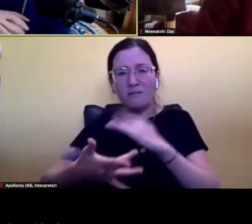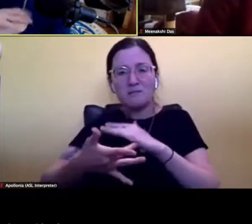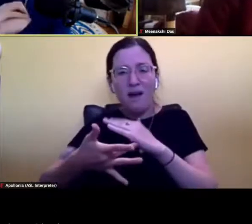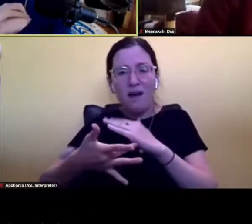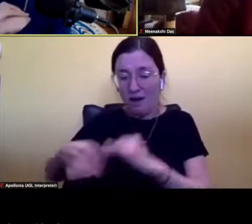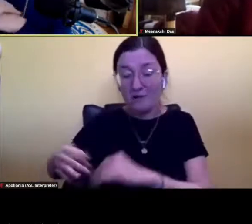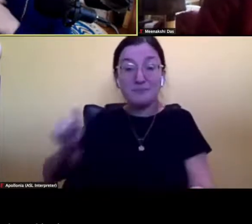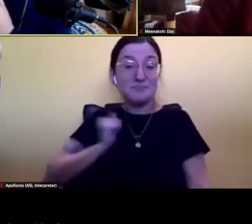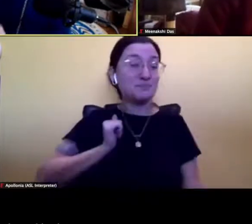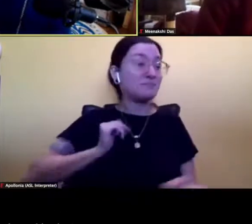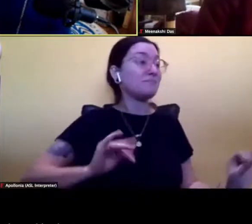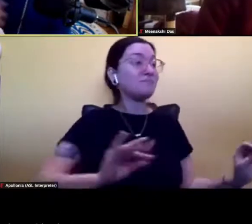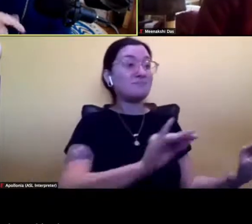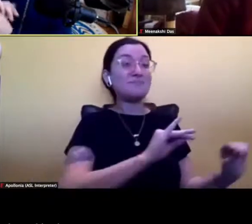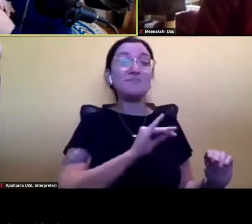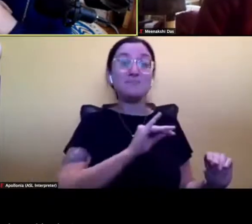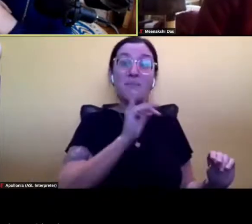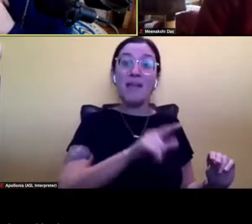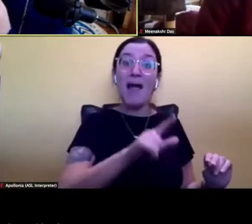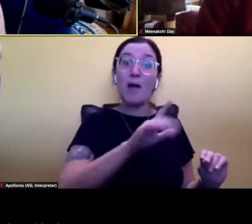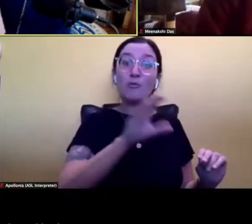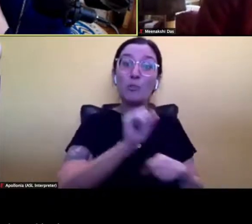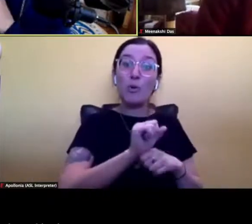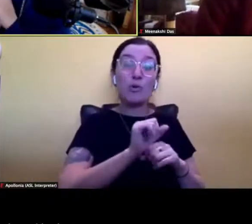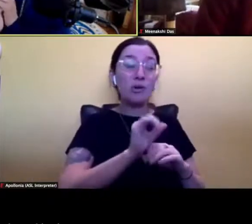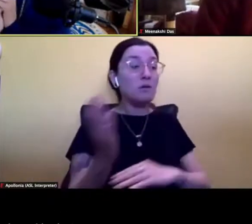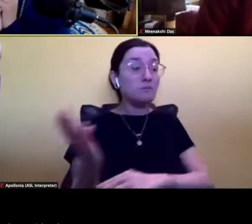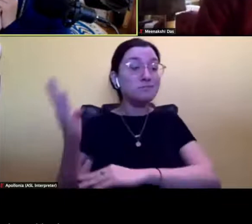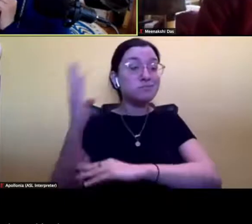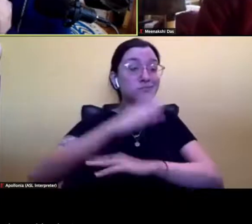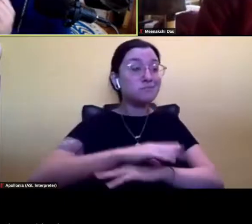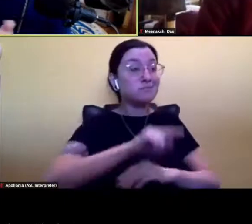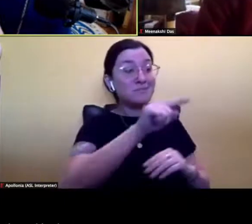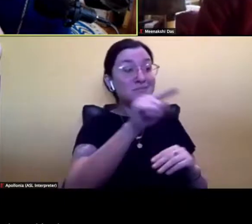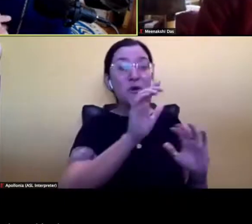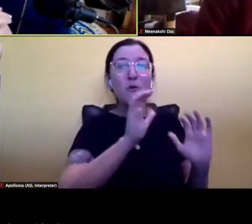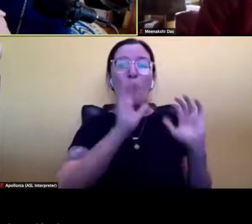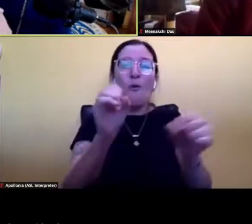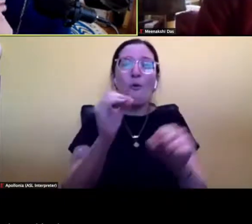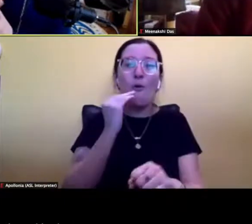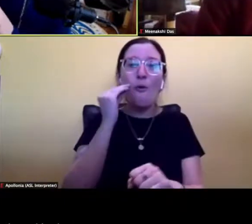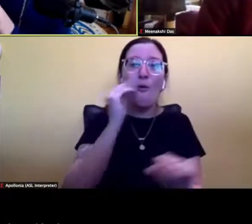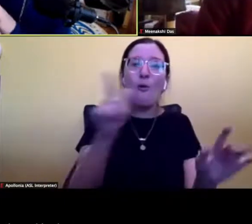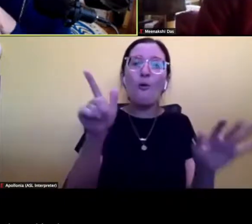my coworkers may be able to go home and relax and recharge or have hobbies, I'm